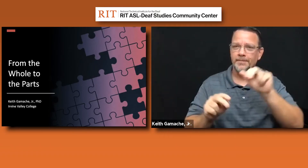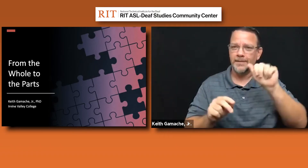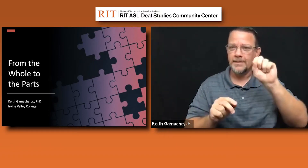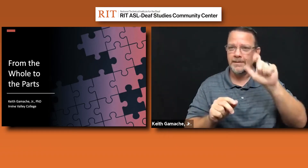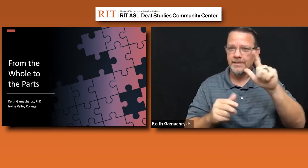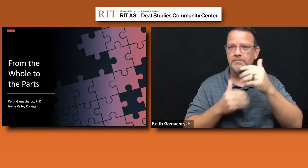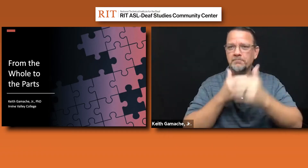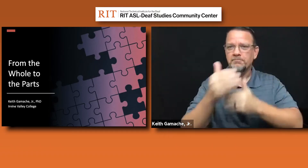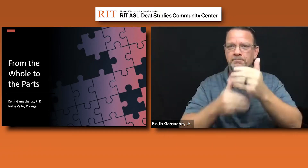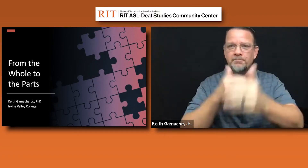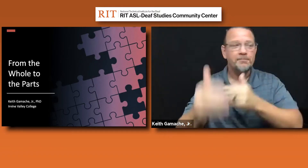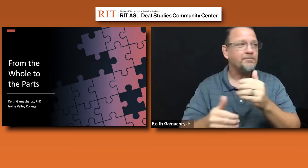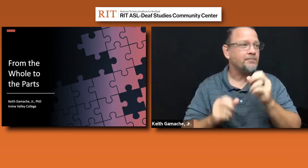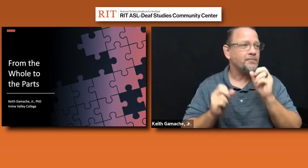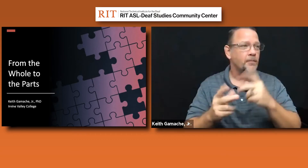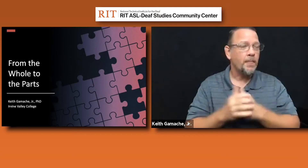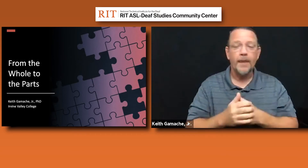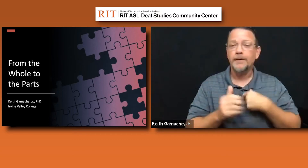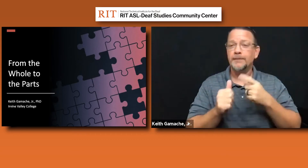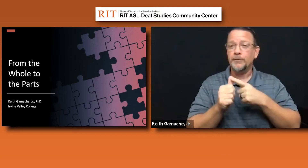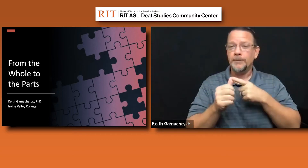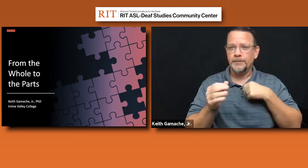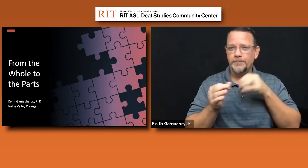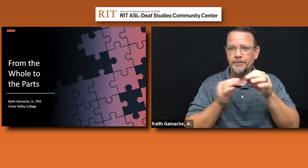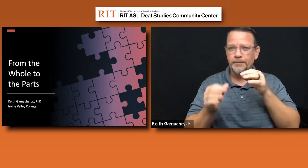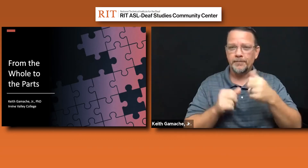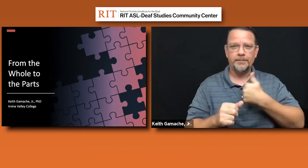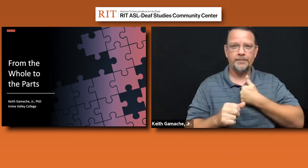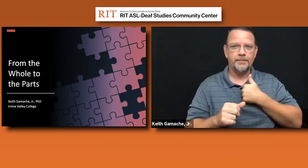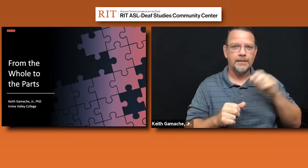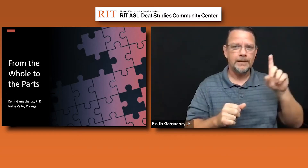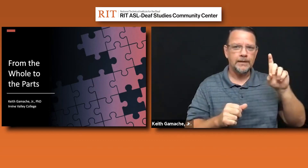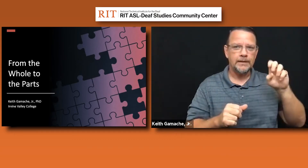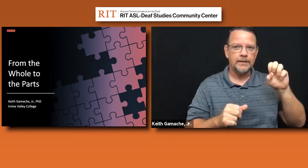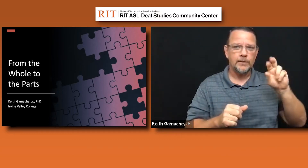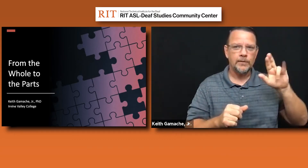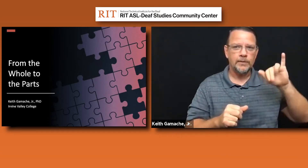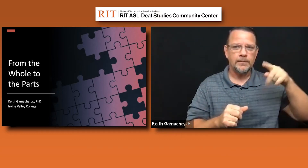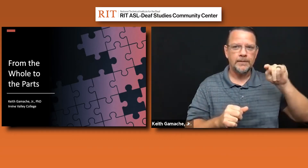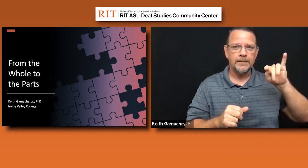such a beautiful picture, and we'll be looking at the parallels with ASL linguistics,